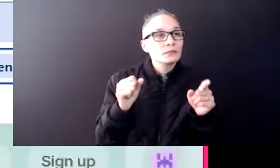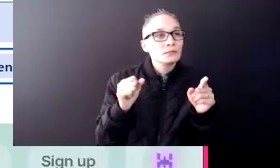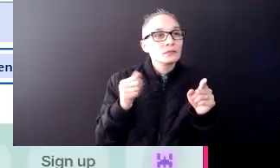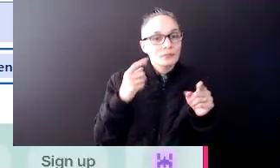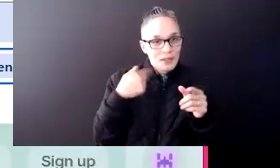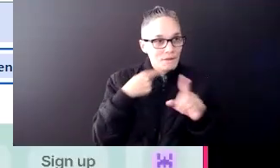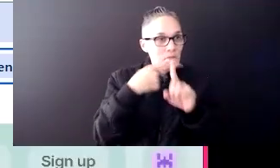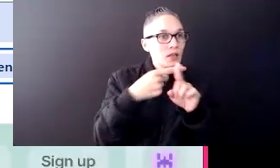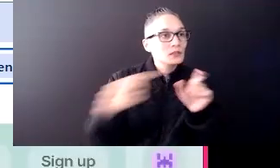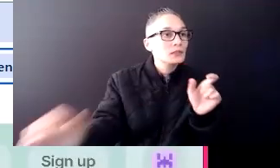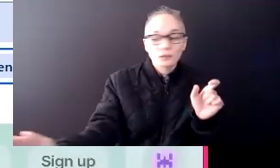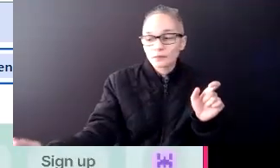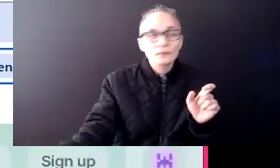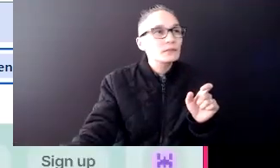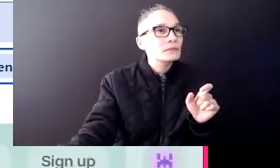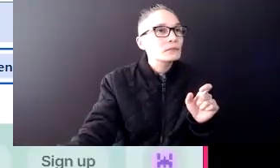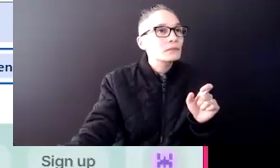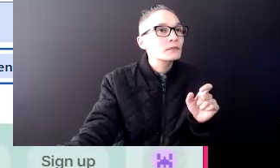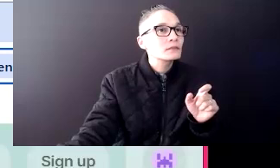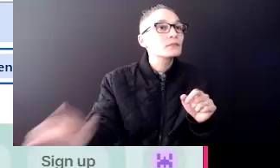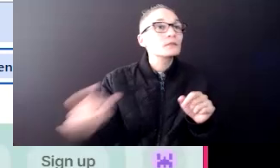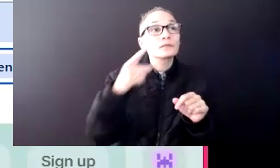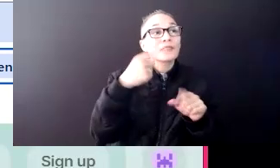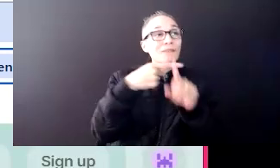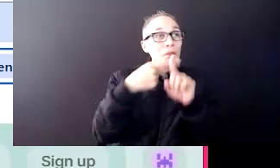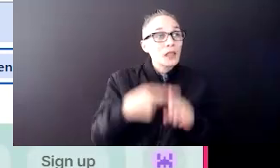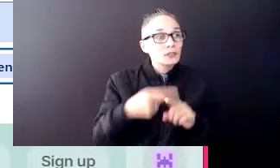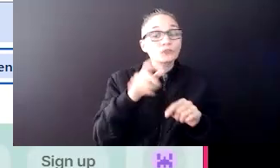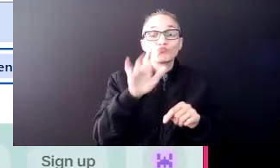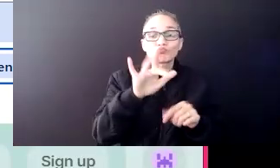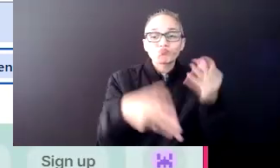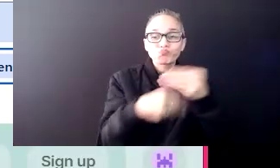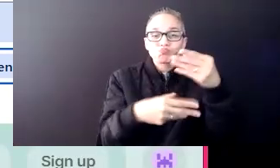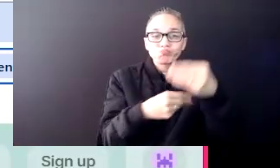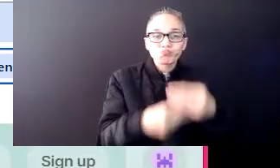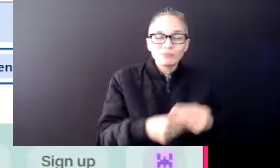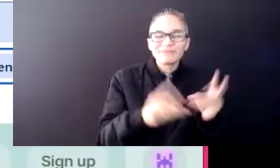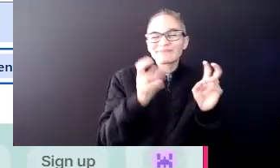So you can click on that plus and just it'll add a sticky note to their comments.